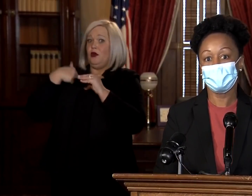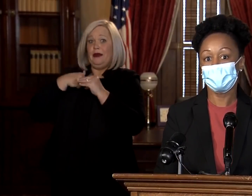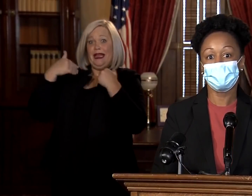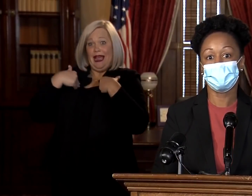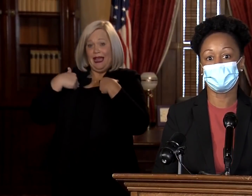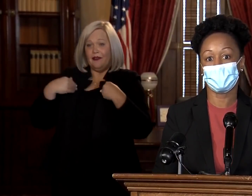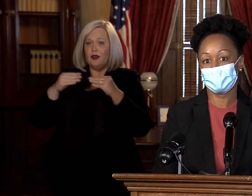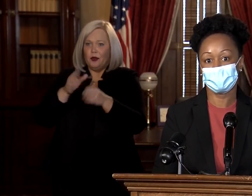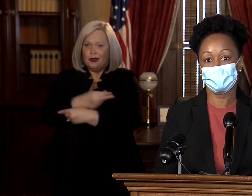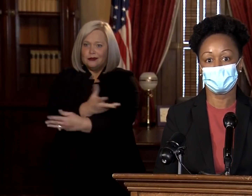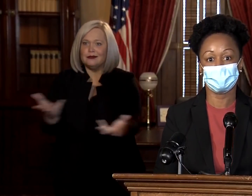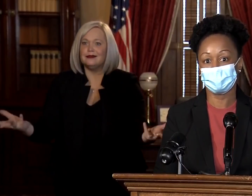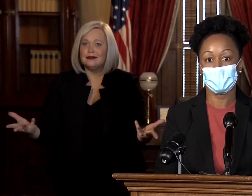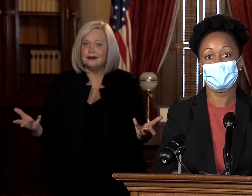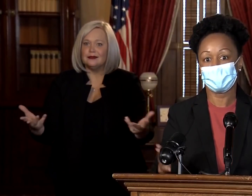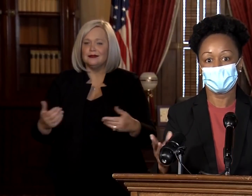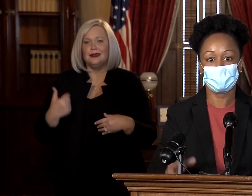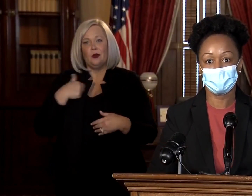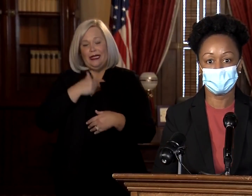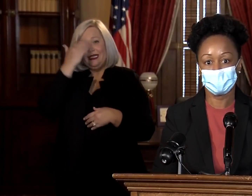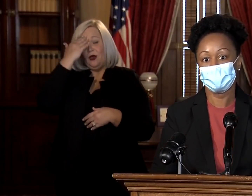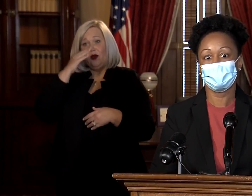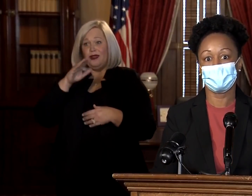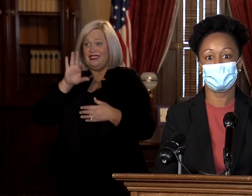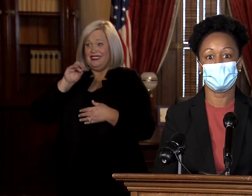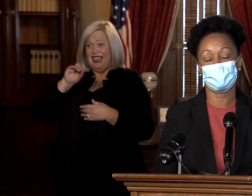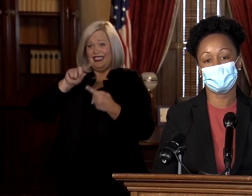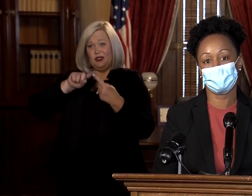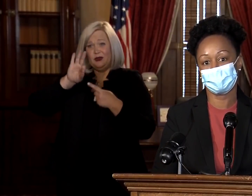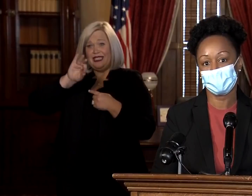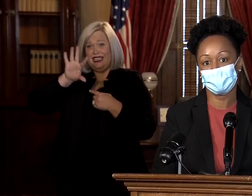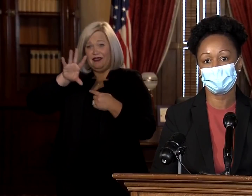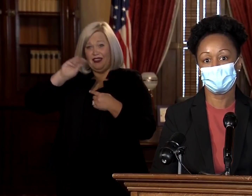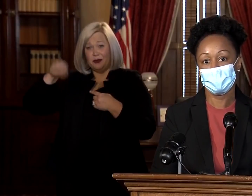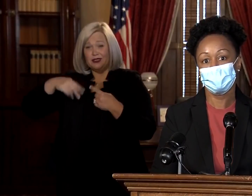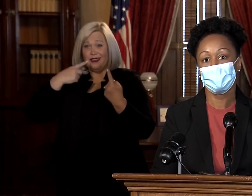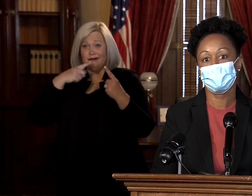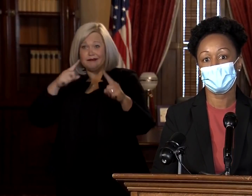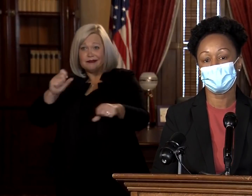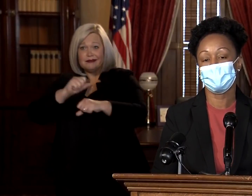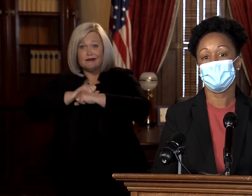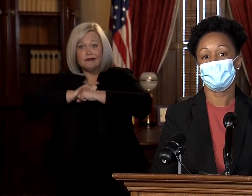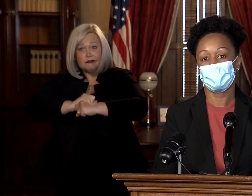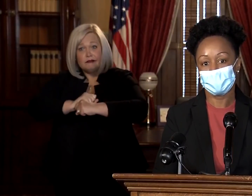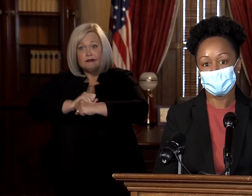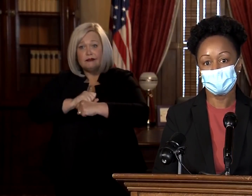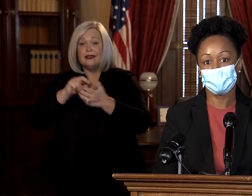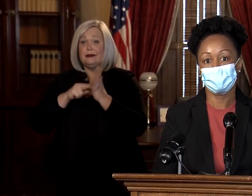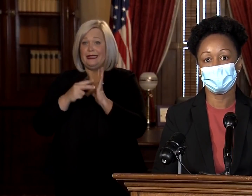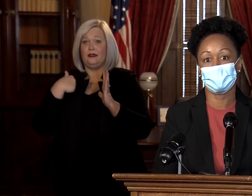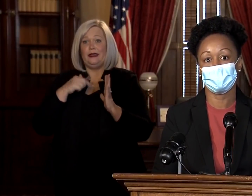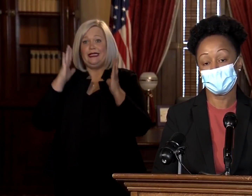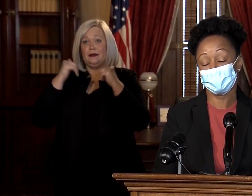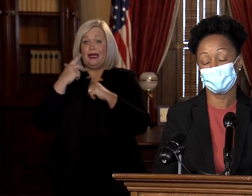You’re absolutely right. As we start getting Vaccines out As we start getting Vaccines out and district across the state, and district across the state, we know they are 90% to 95%